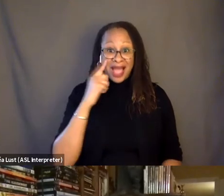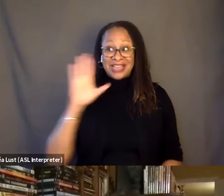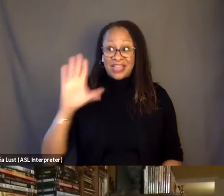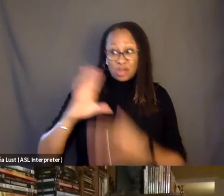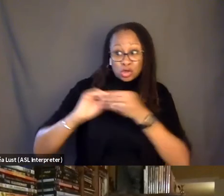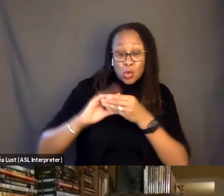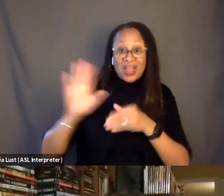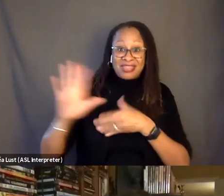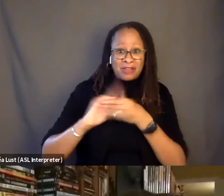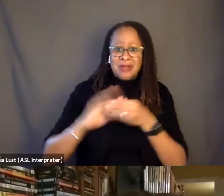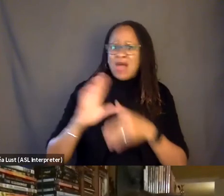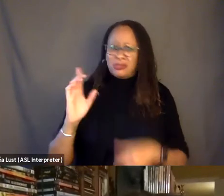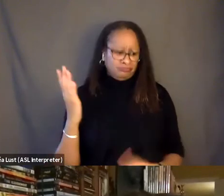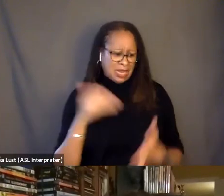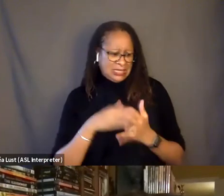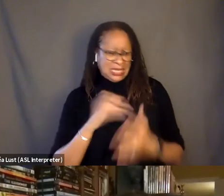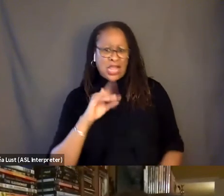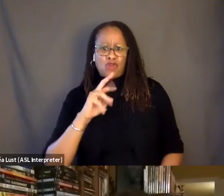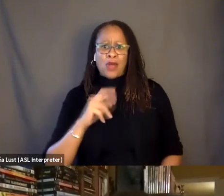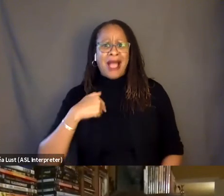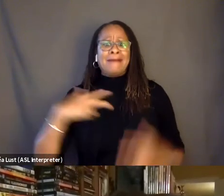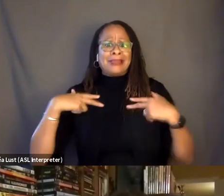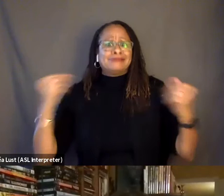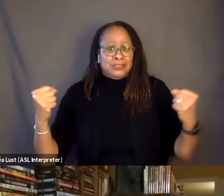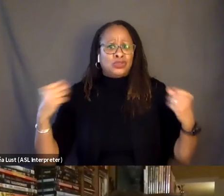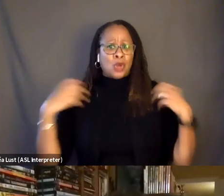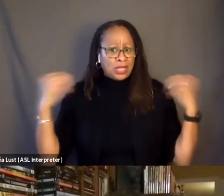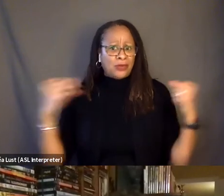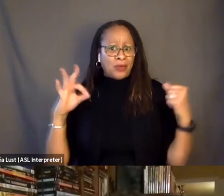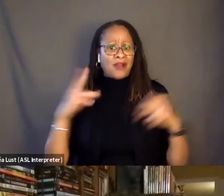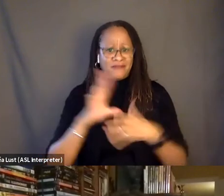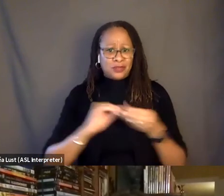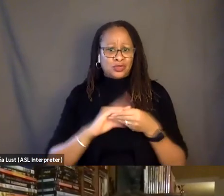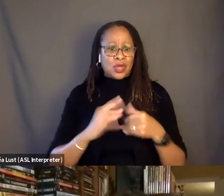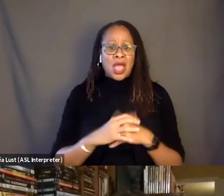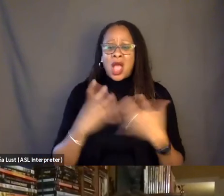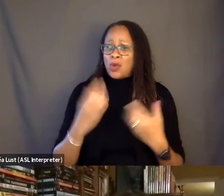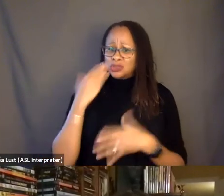they're never antihero, they're the heroes of their story. I wanted to know why, especially Mocha Uson, I wanted to know.